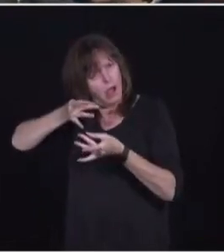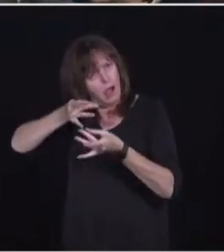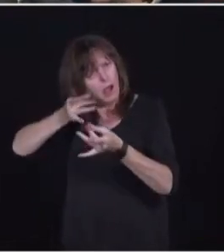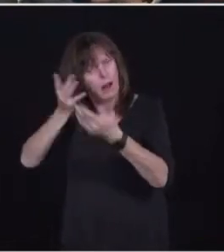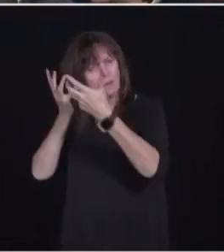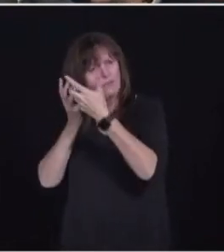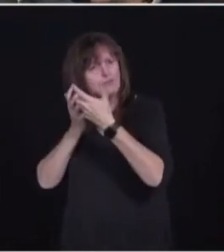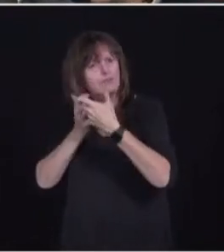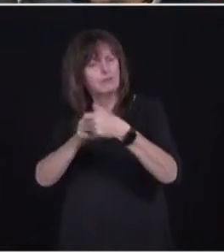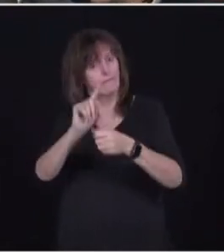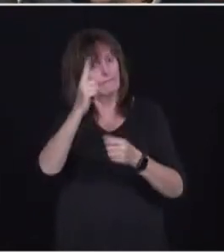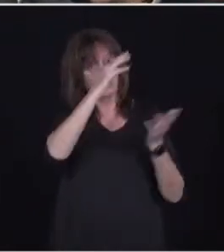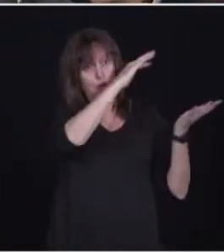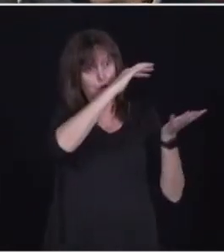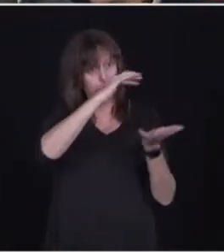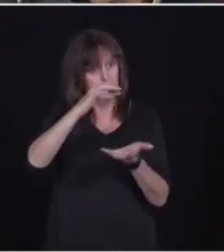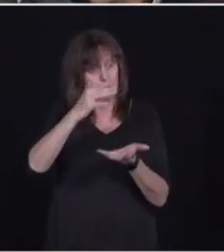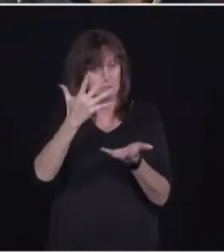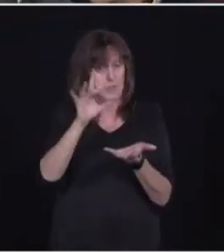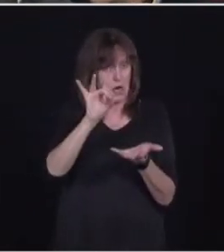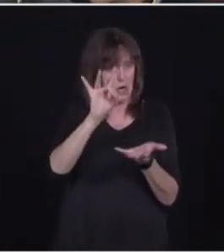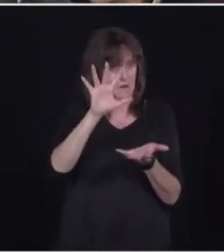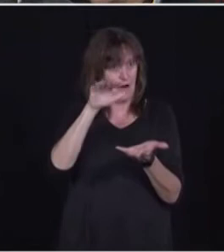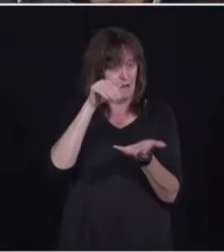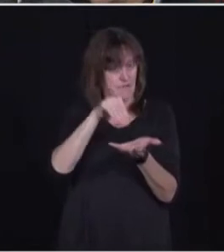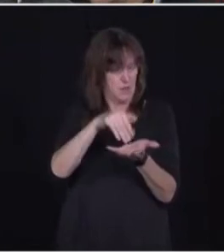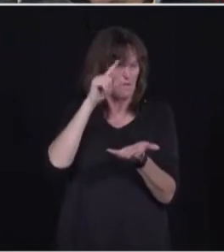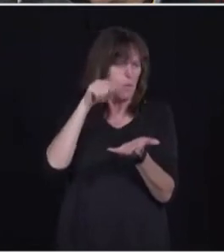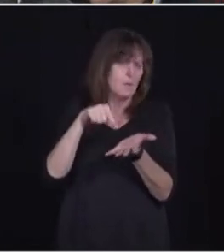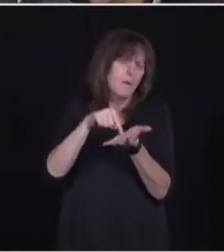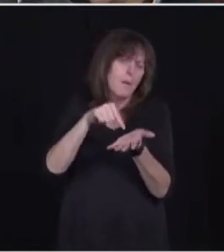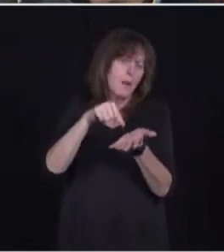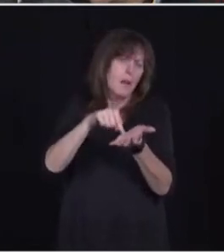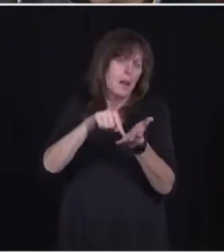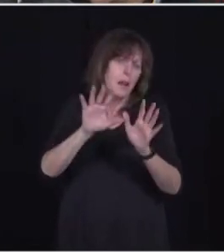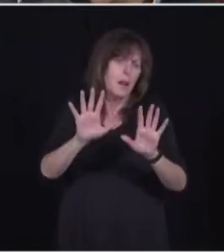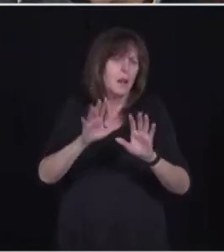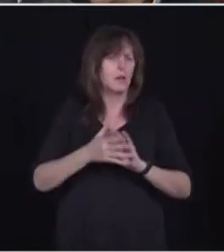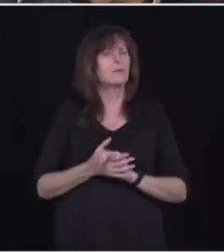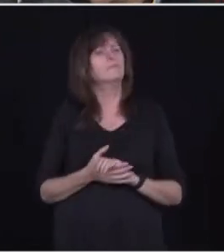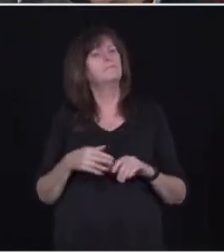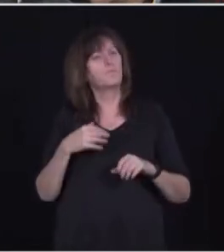show up so we could test run our system. We talked about how efficiently wanted to be